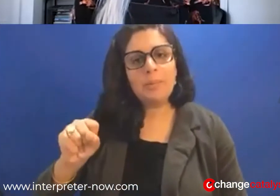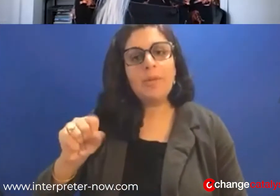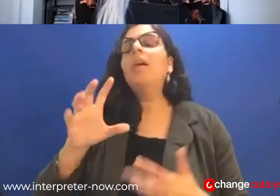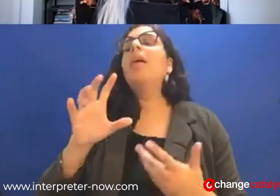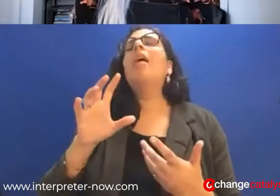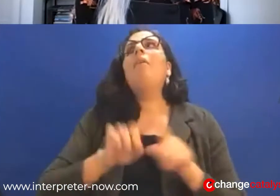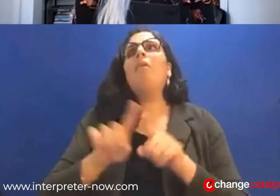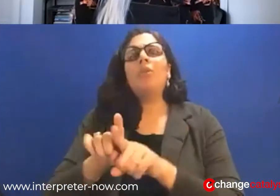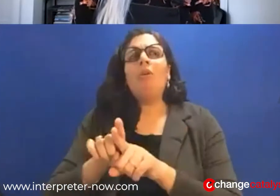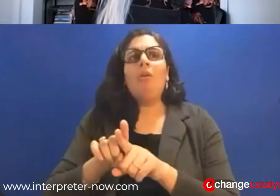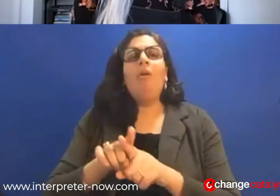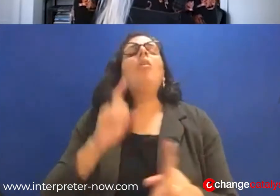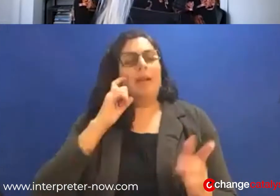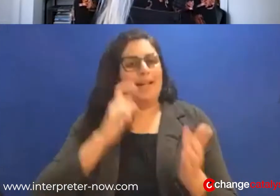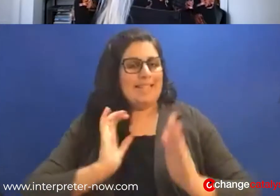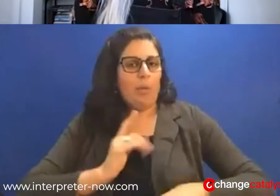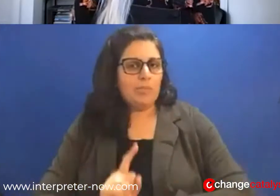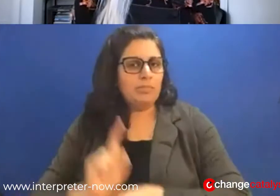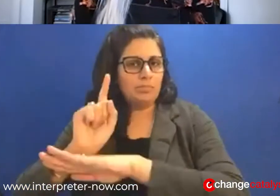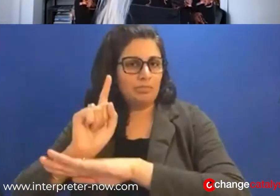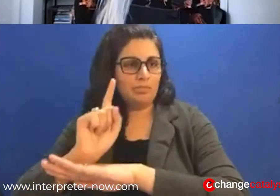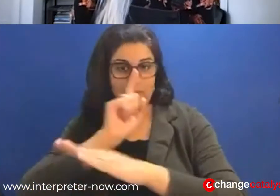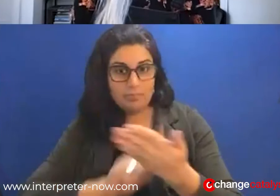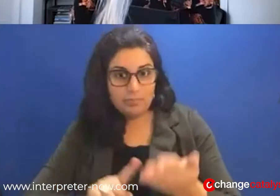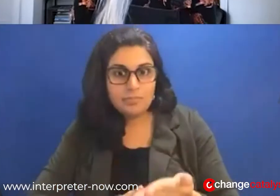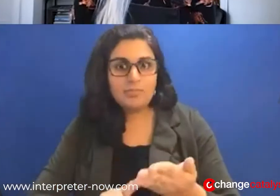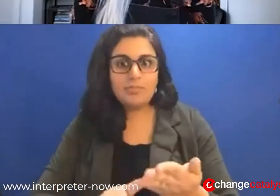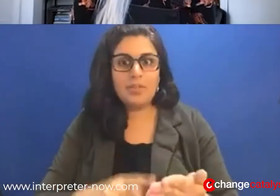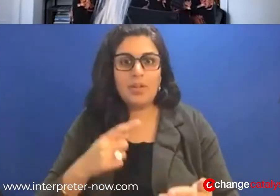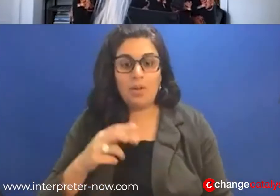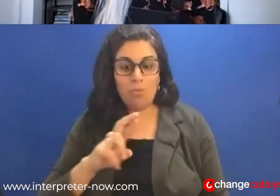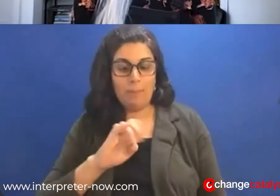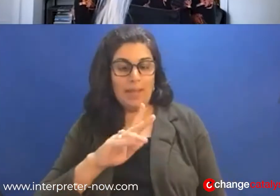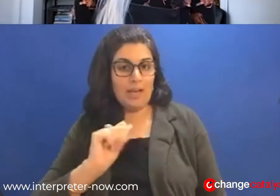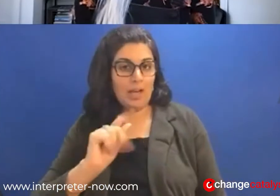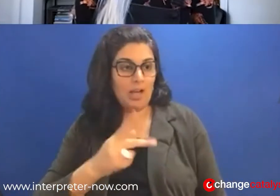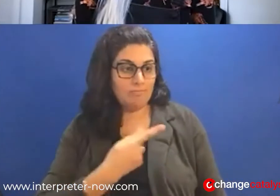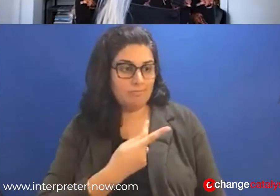Rebekah and I often have very authentic conversations with each other.